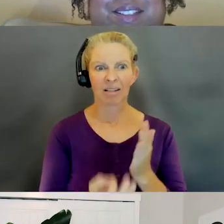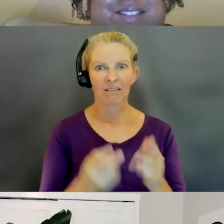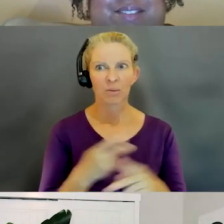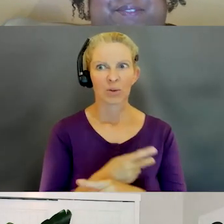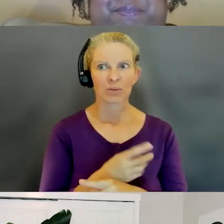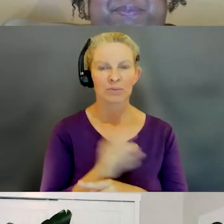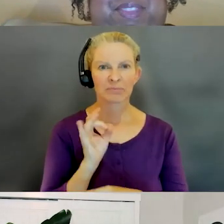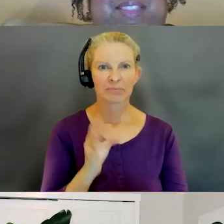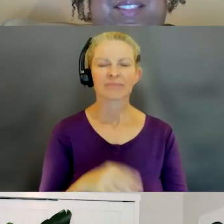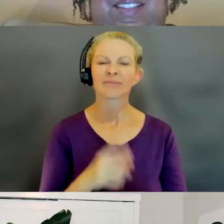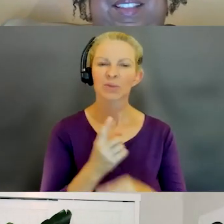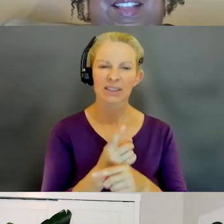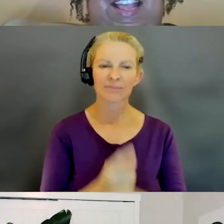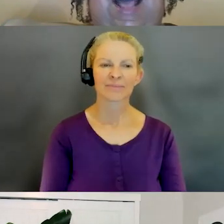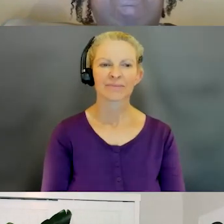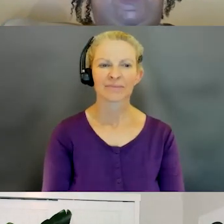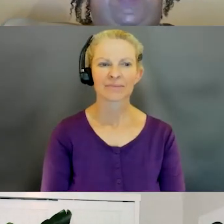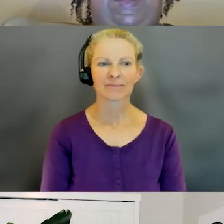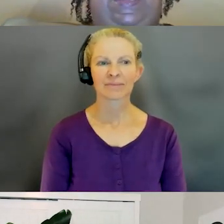Mark: Right. >> Angela: Well,